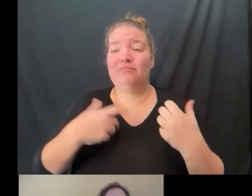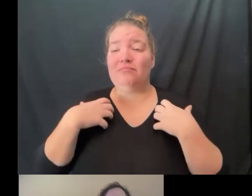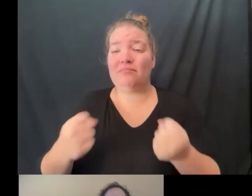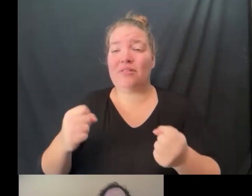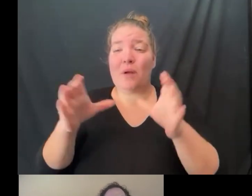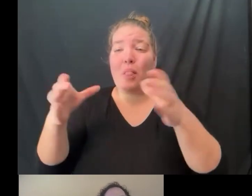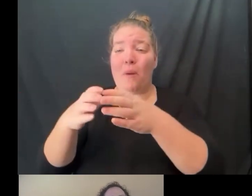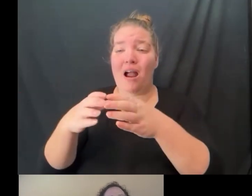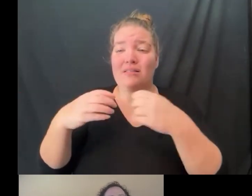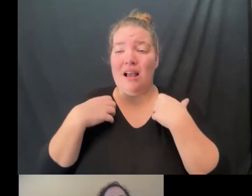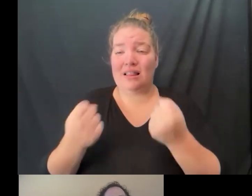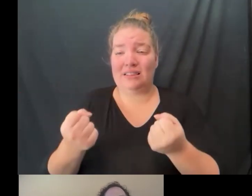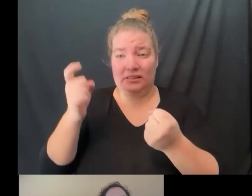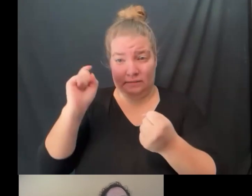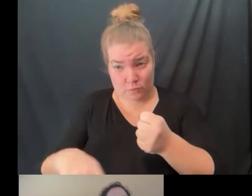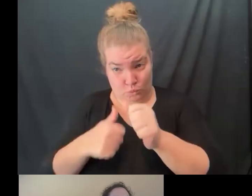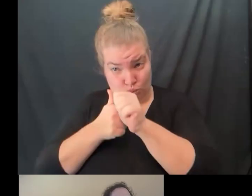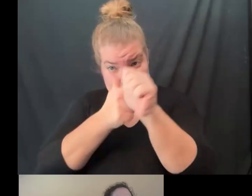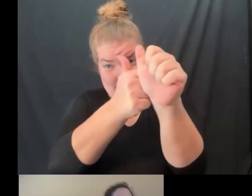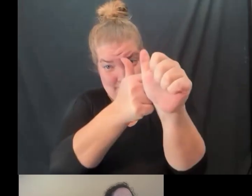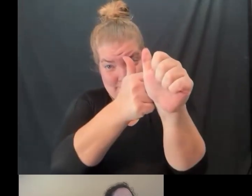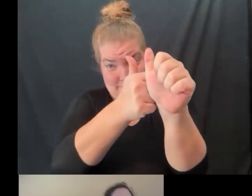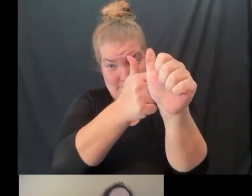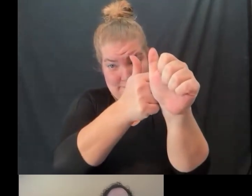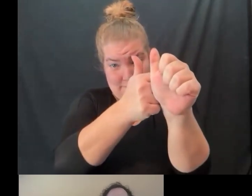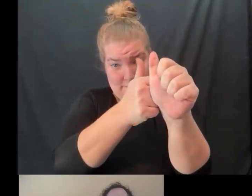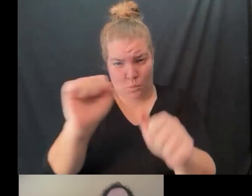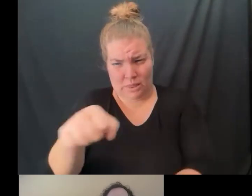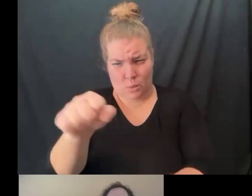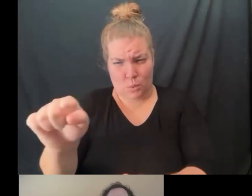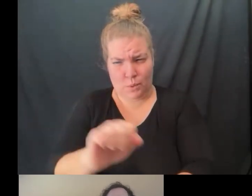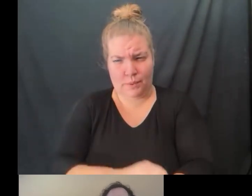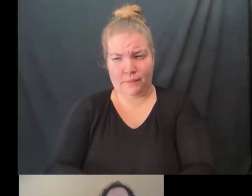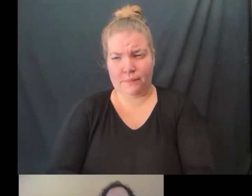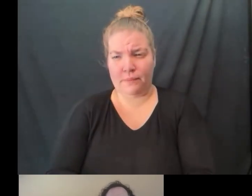Steffy's asking, regarding provincial health authorities, are they part of this as well?